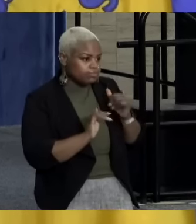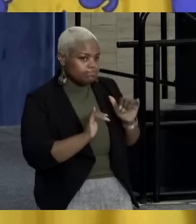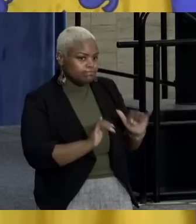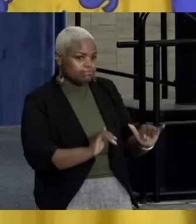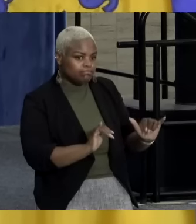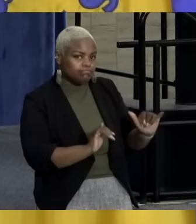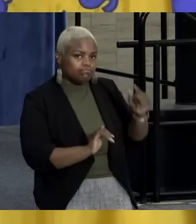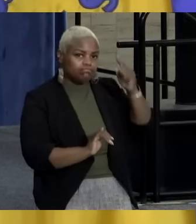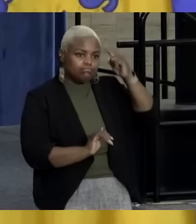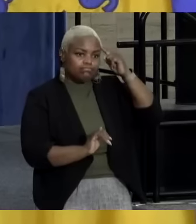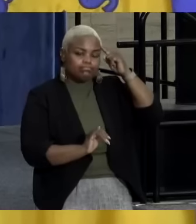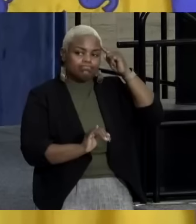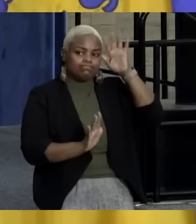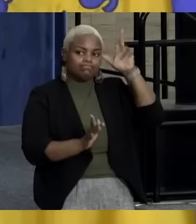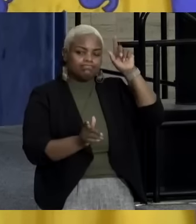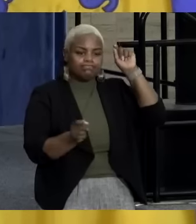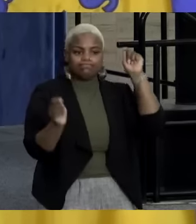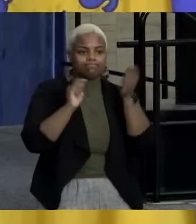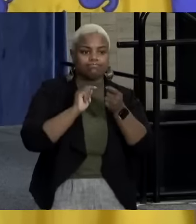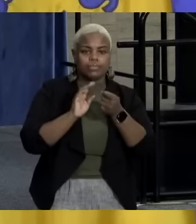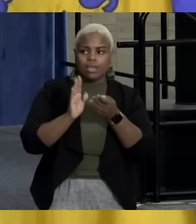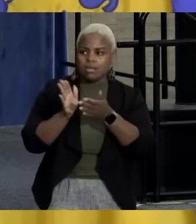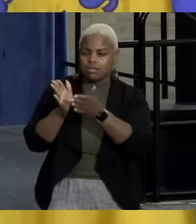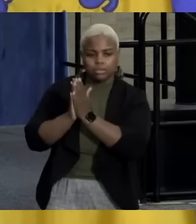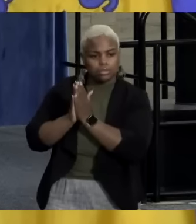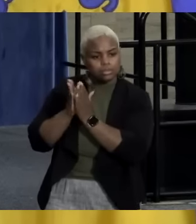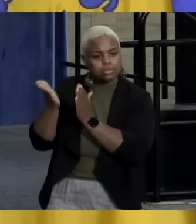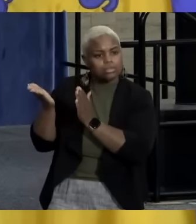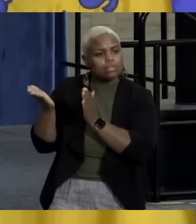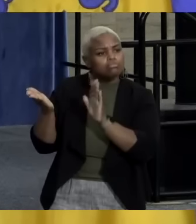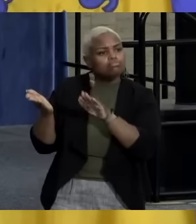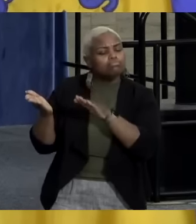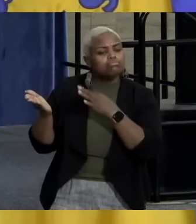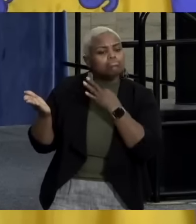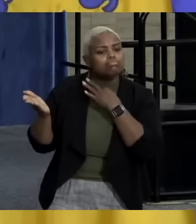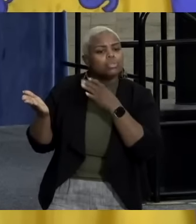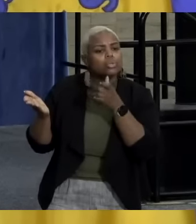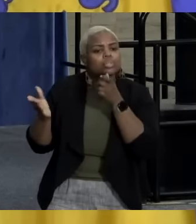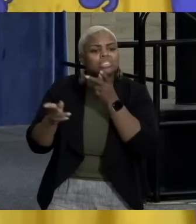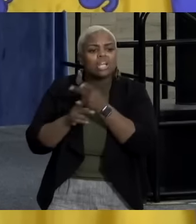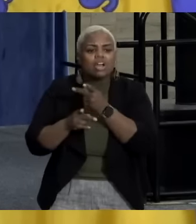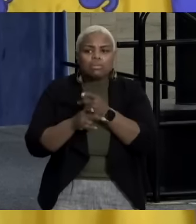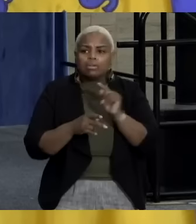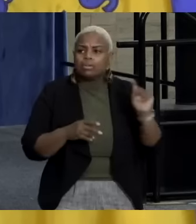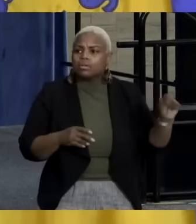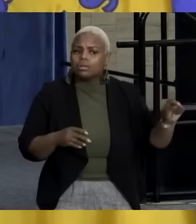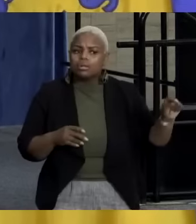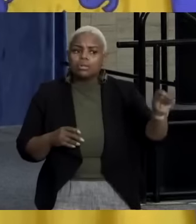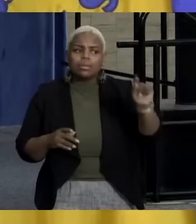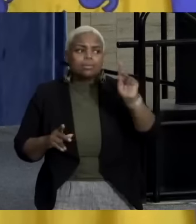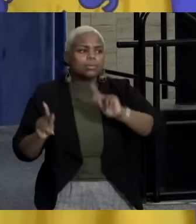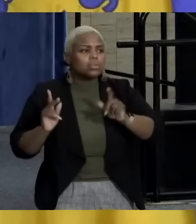I started asking. Who is taking care of the people who are supposed to be partnered